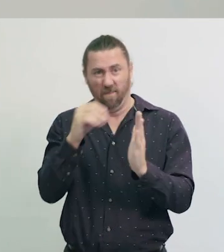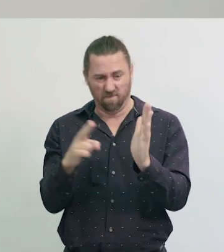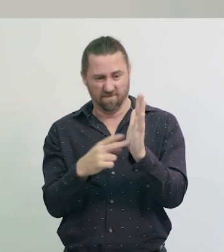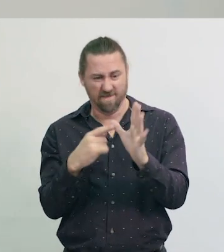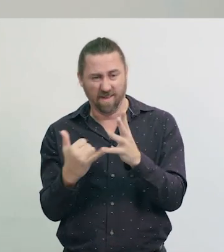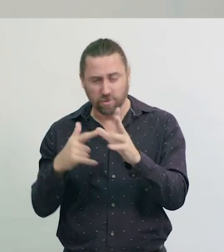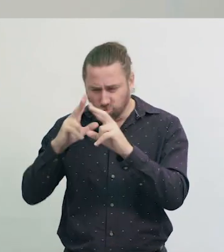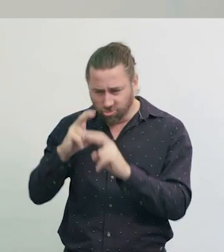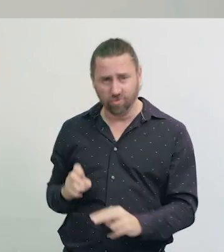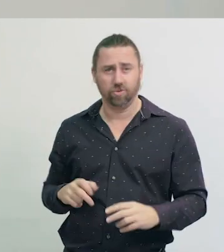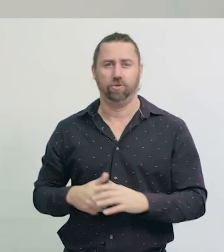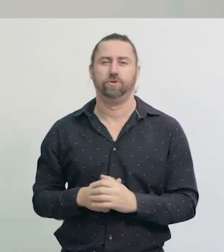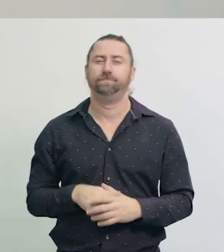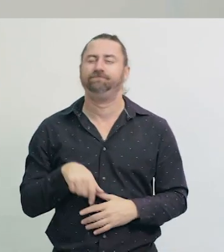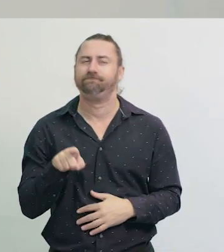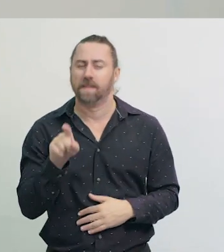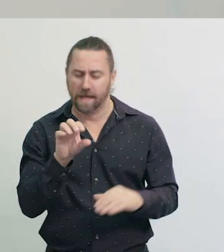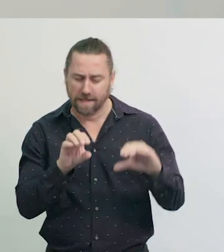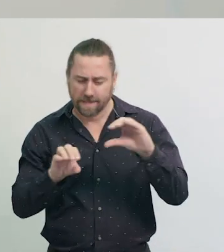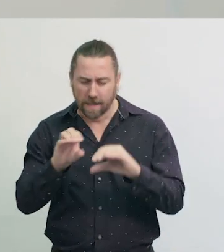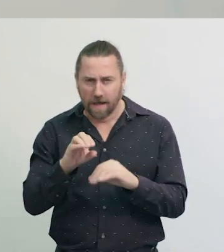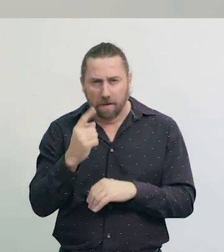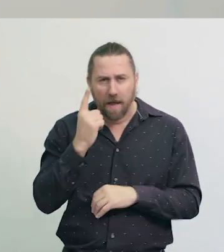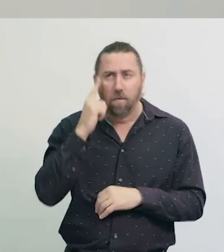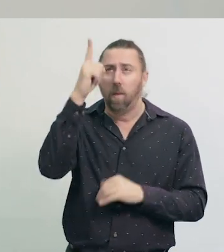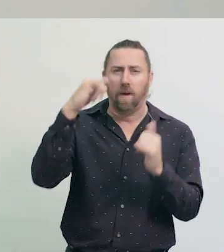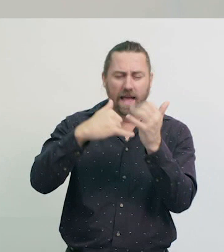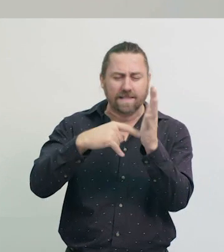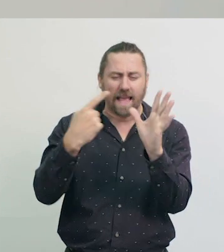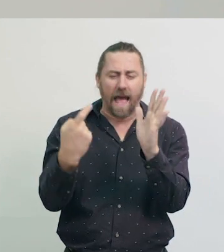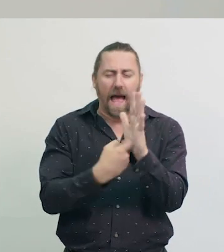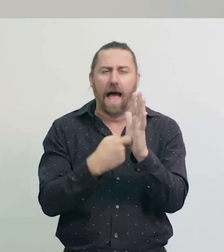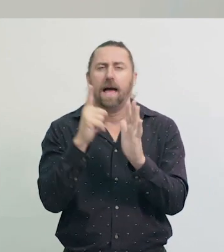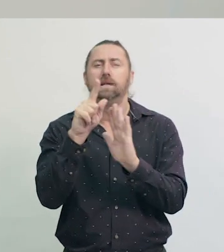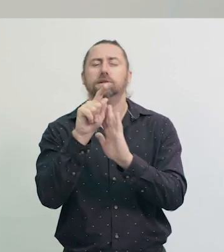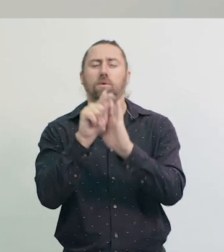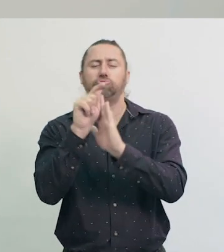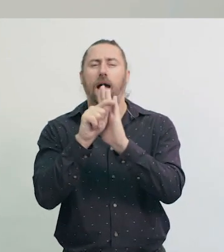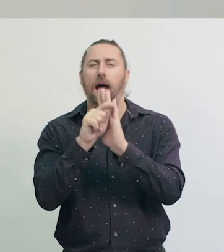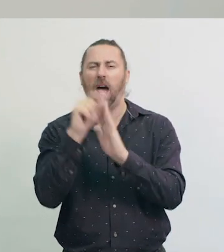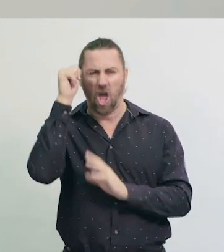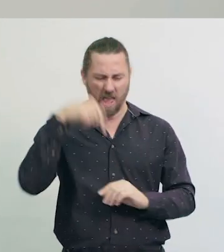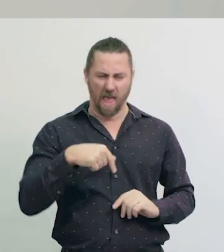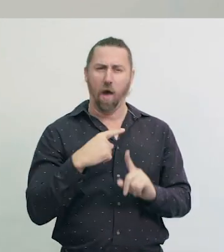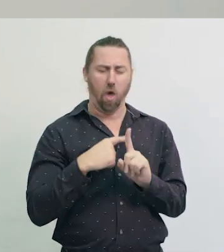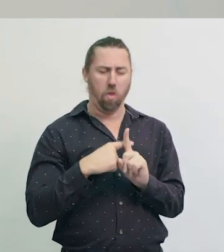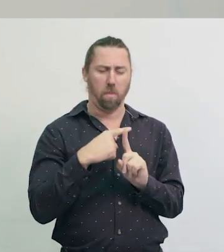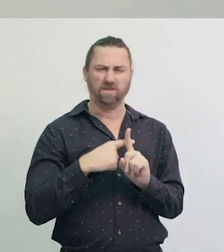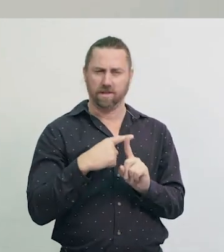when scientists started to investigate the temperature of stars, they realised that a regular thermometer just wasn't going to work.